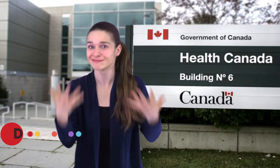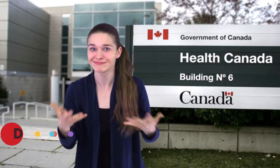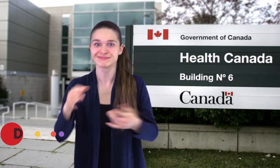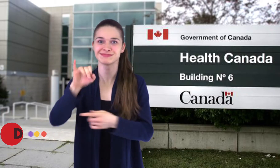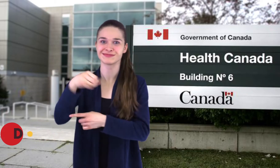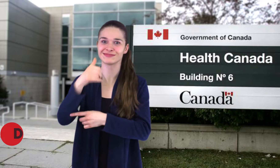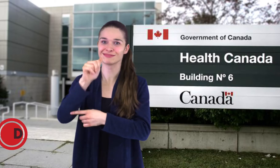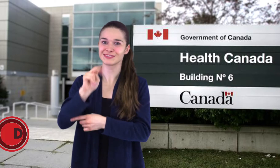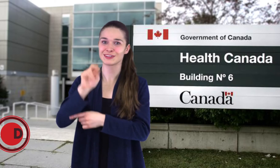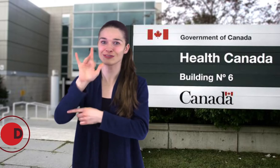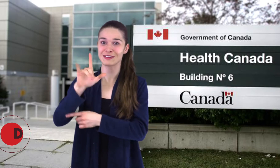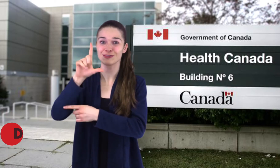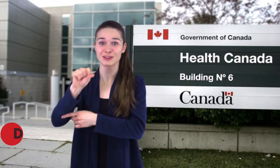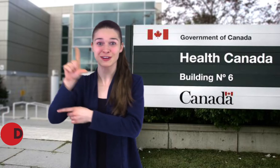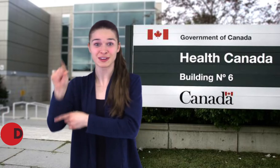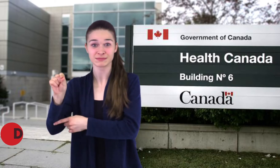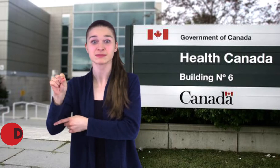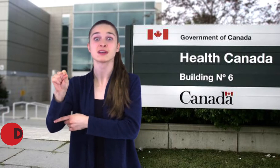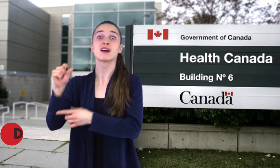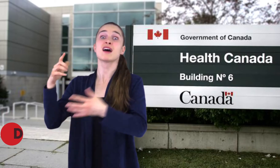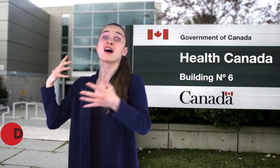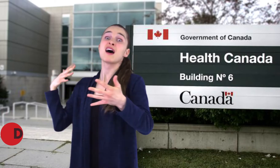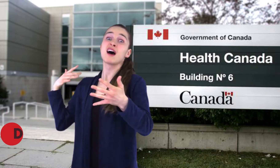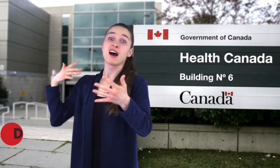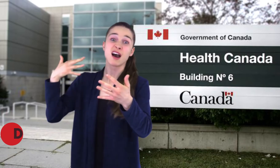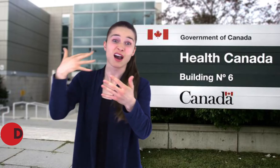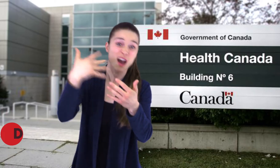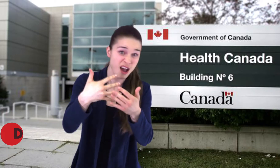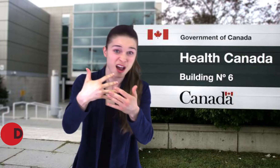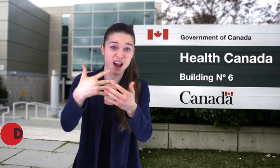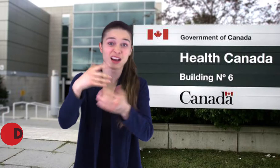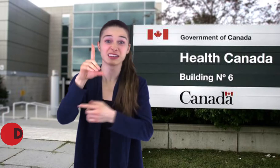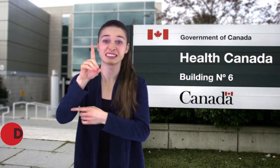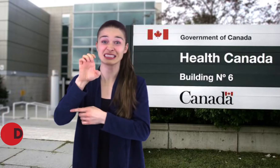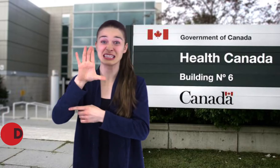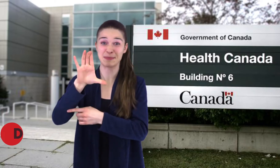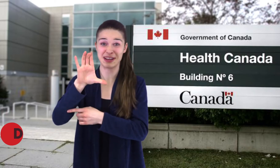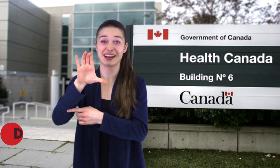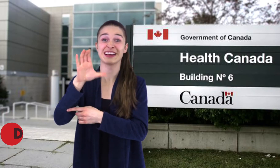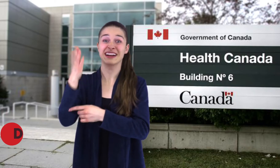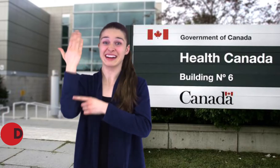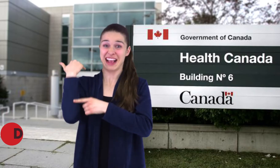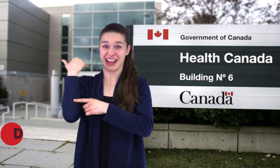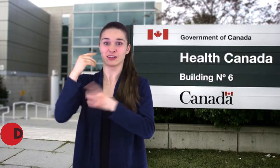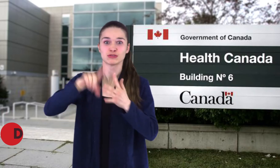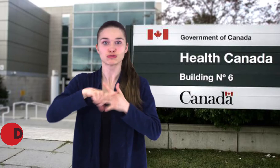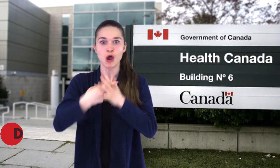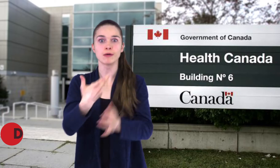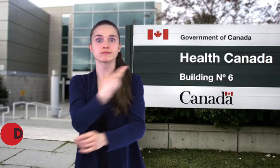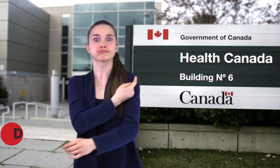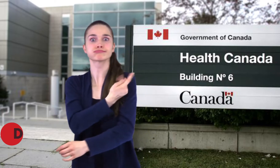Canada on Jan. 25, 2020. Eleven months later - last December,